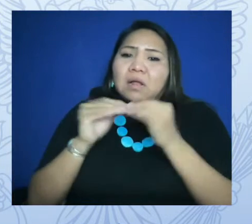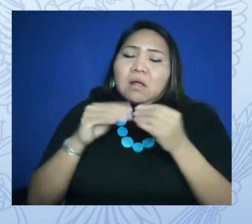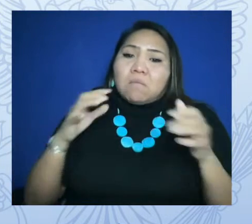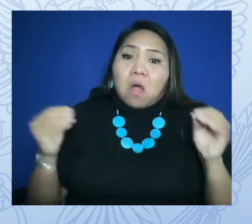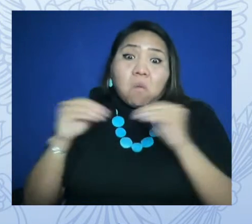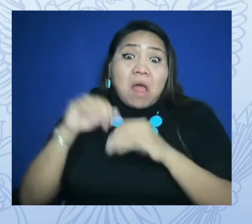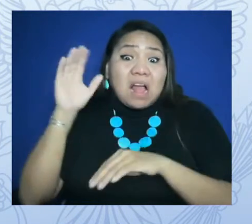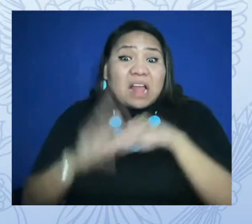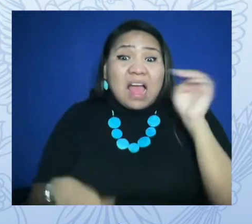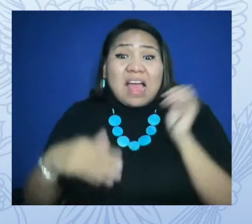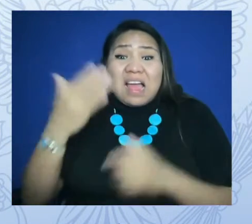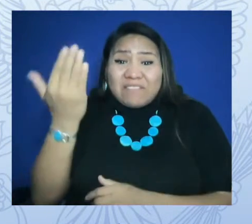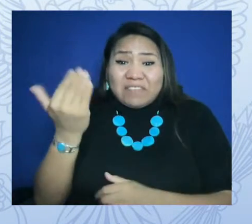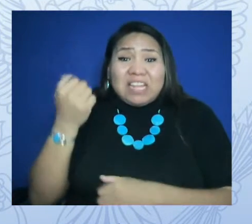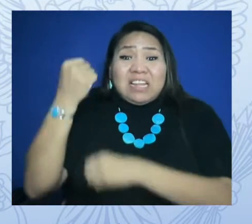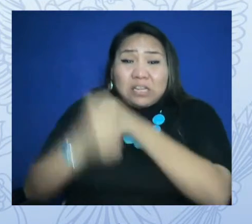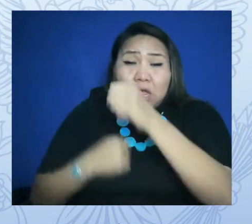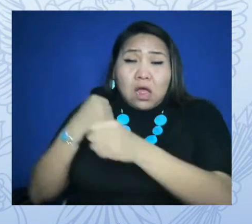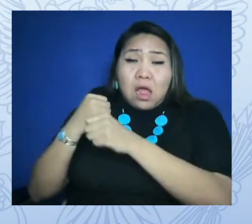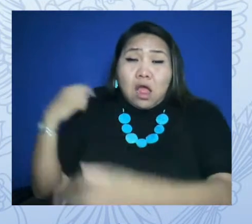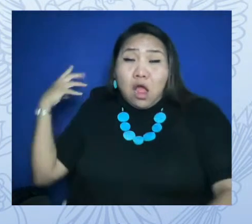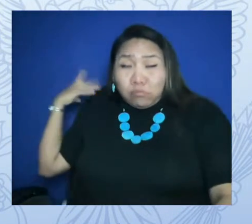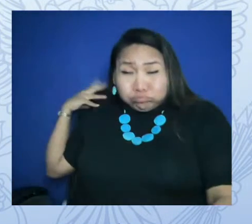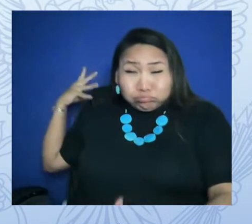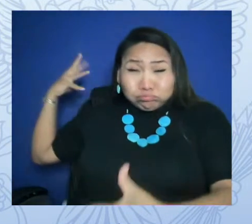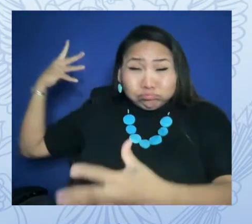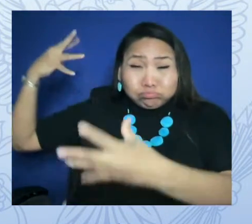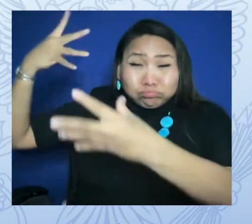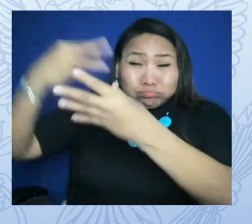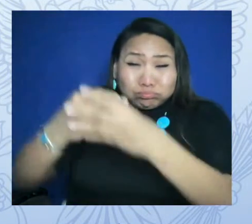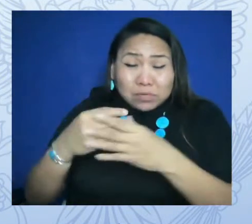from the Bureau of Indian Affairs annual budget in less than two years.